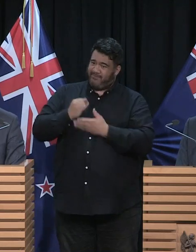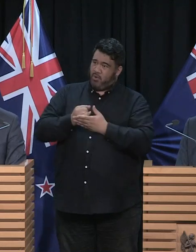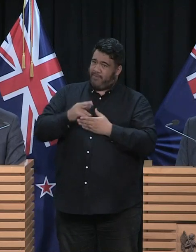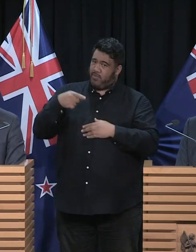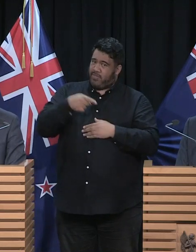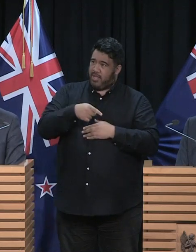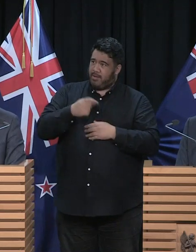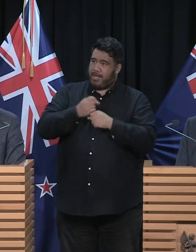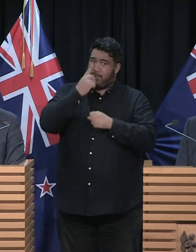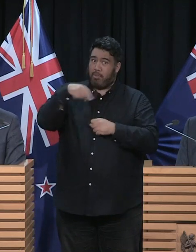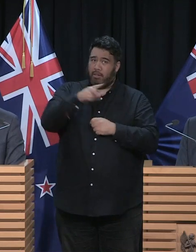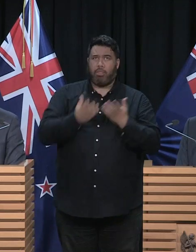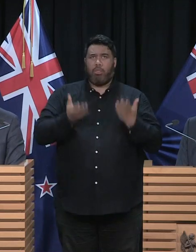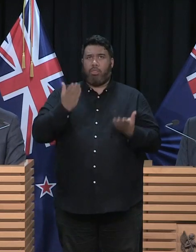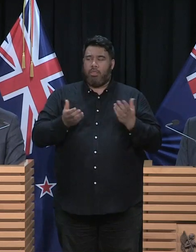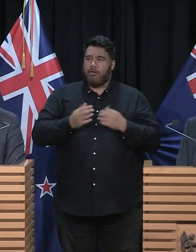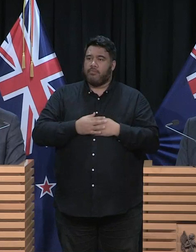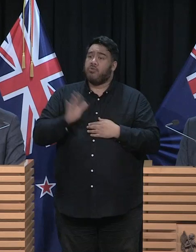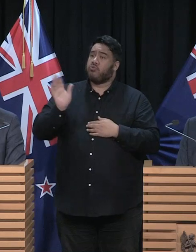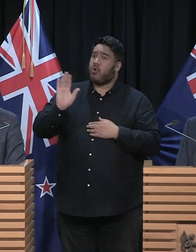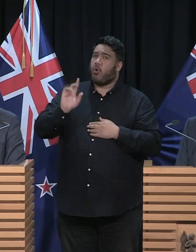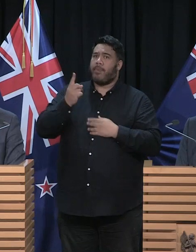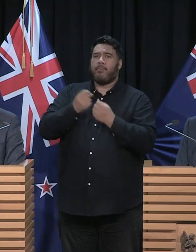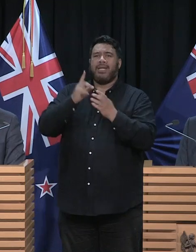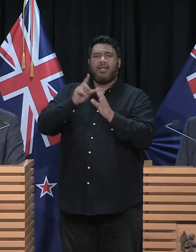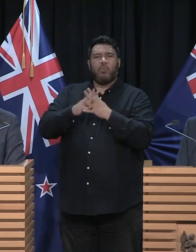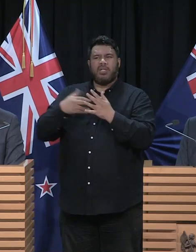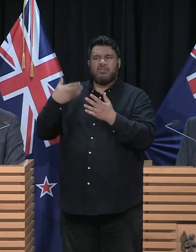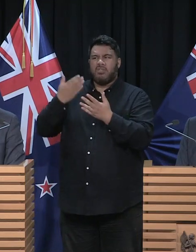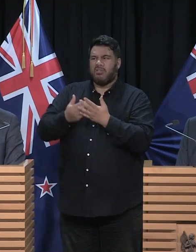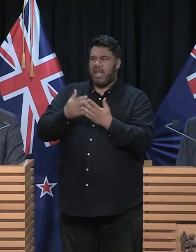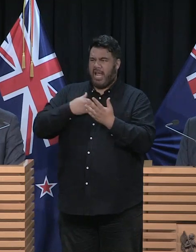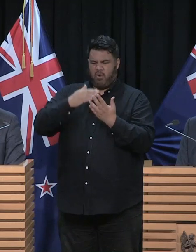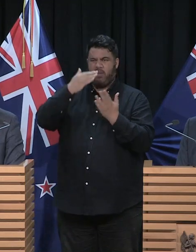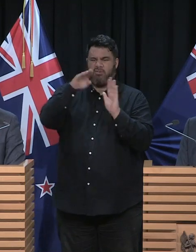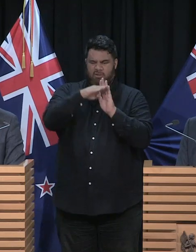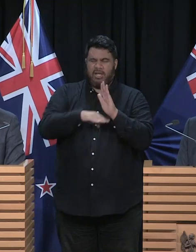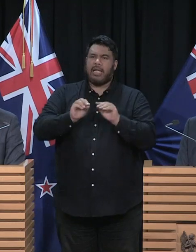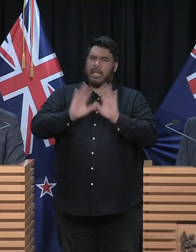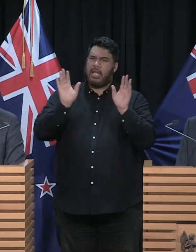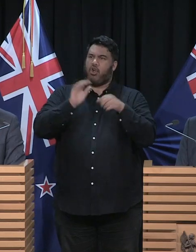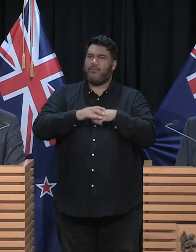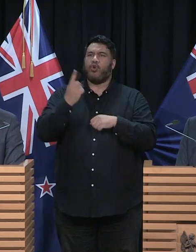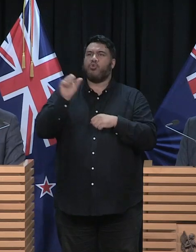weeks? I don't necessarily accept that now. I think that uncertainty probably hasn't helped but I think that, for